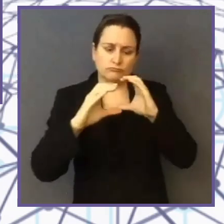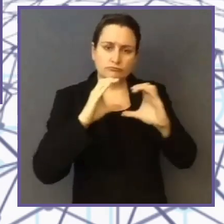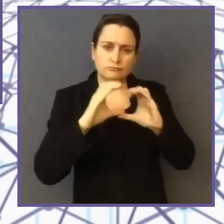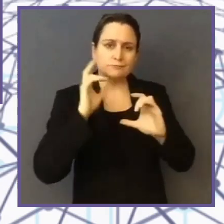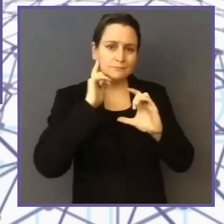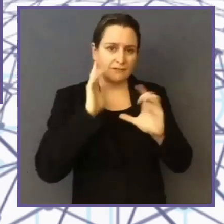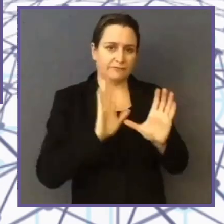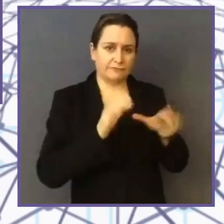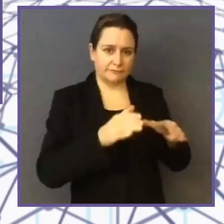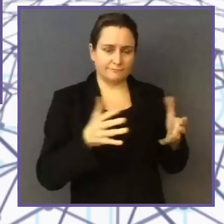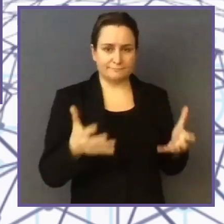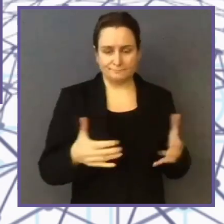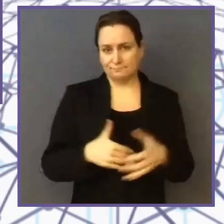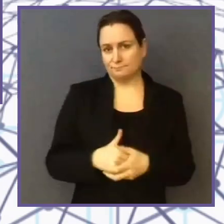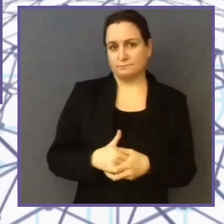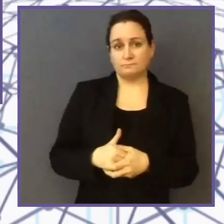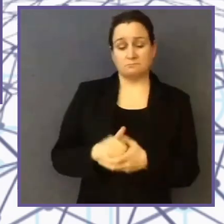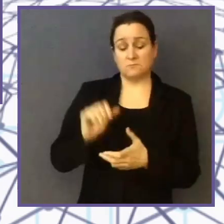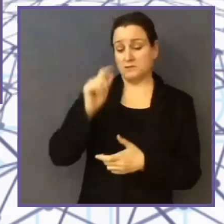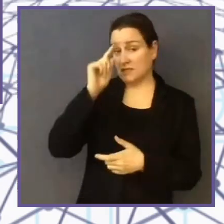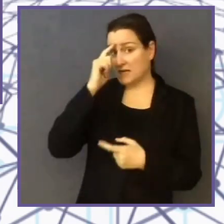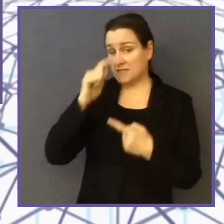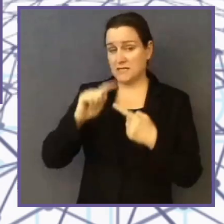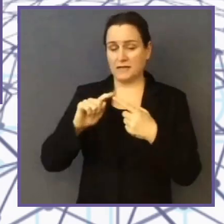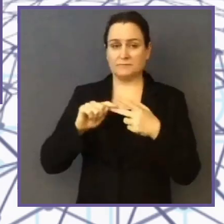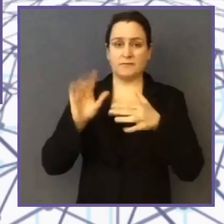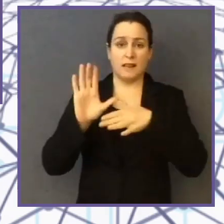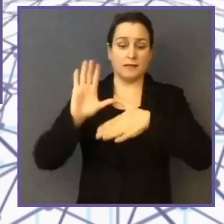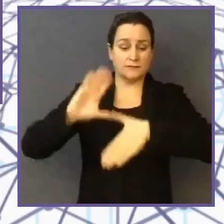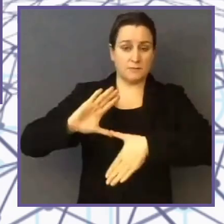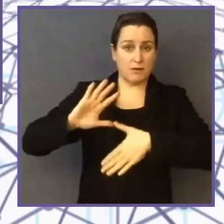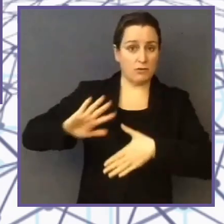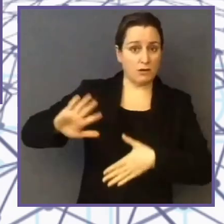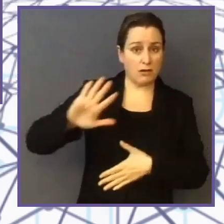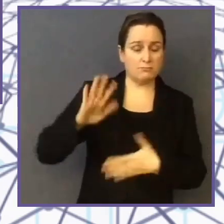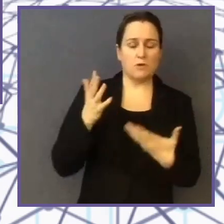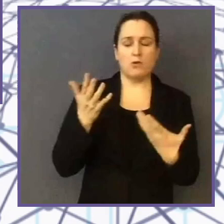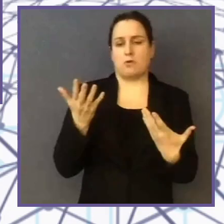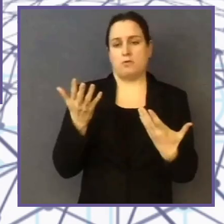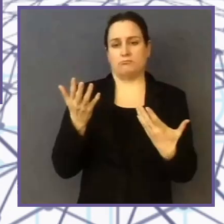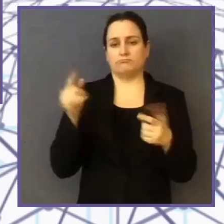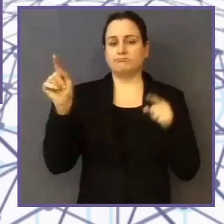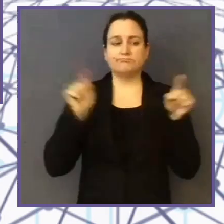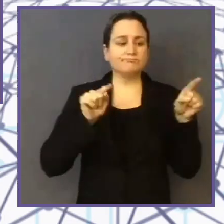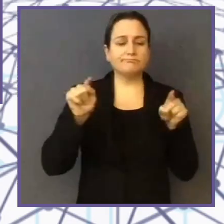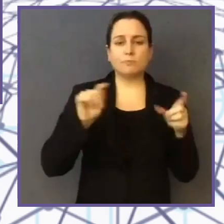Latin America or other parts of the world, it does underscore this momentum